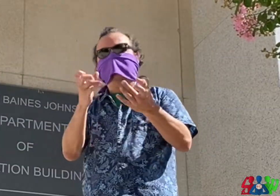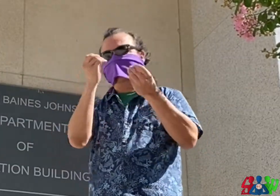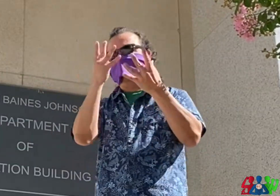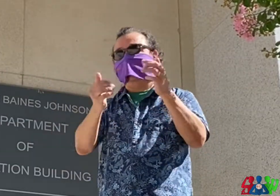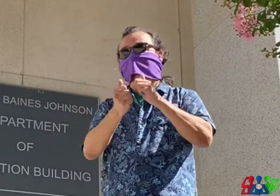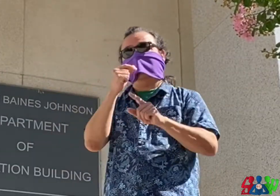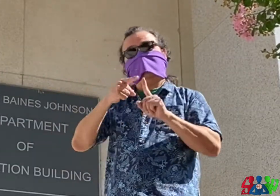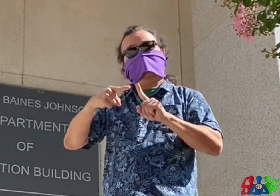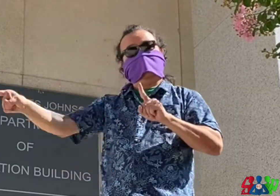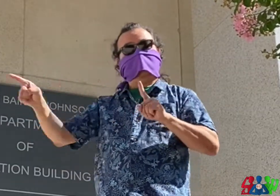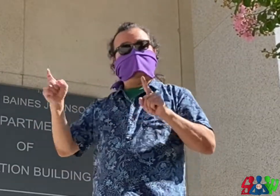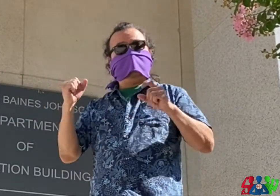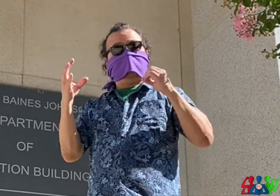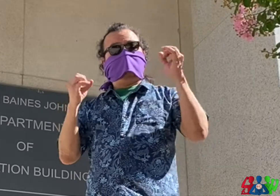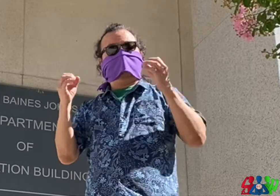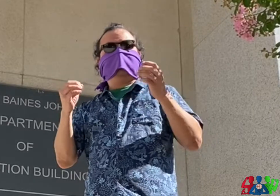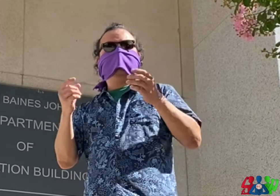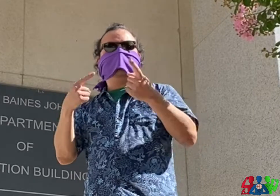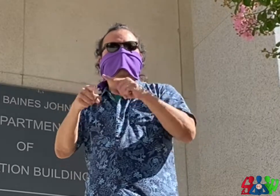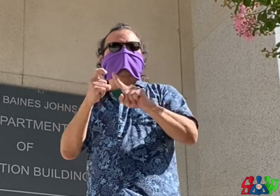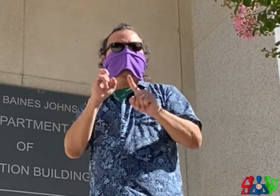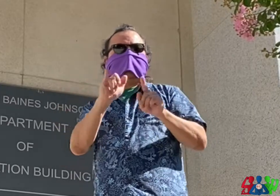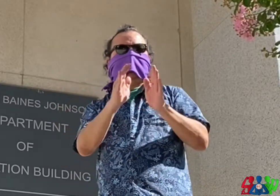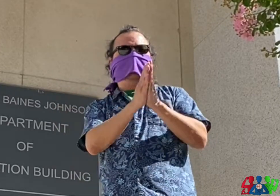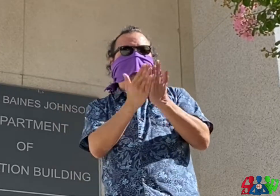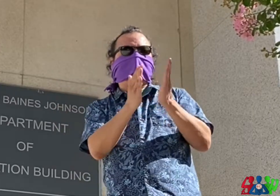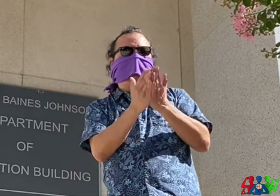I'd like to say that most of it is based on the book,